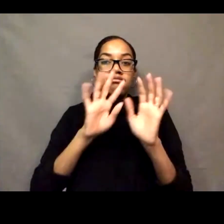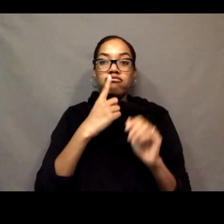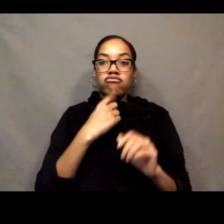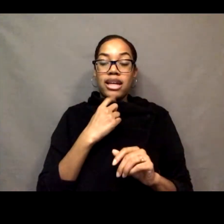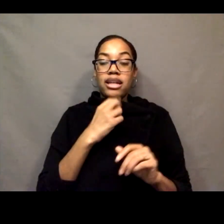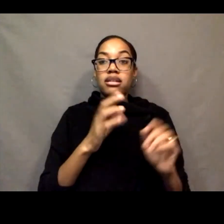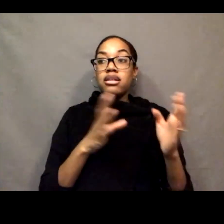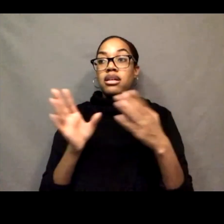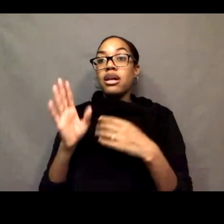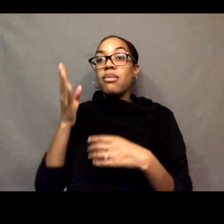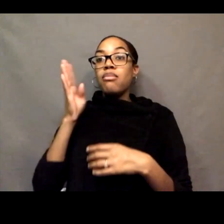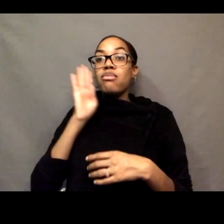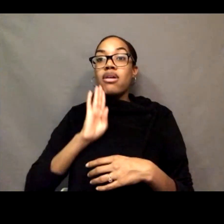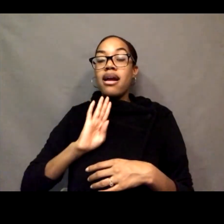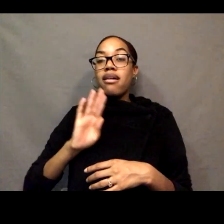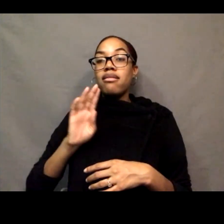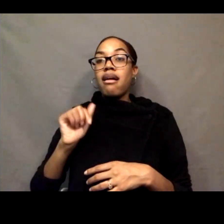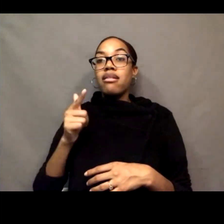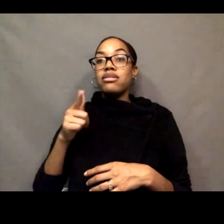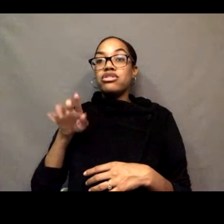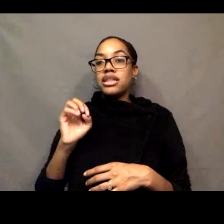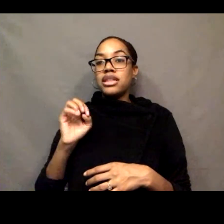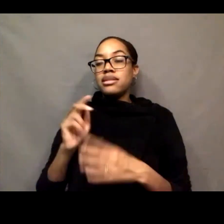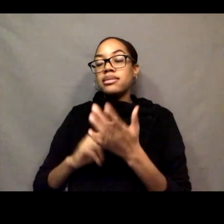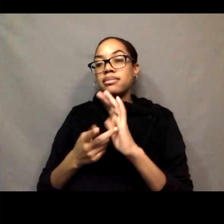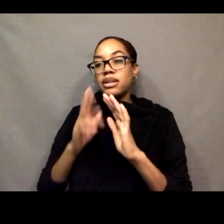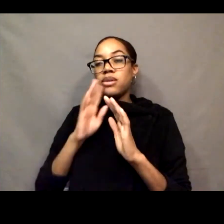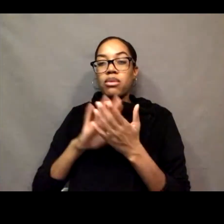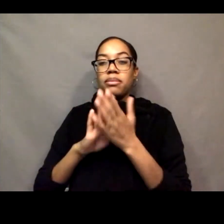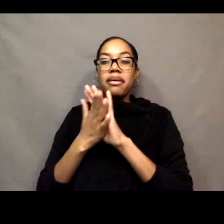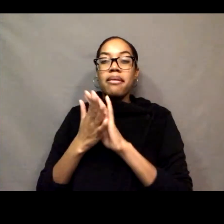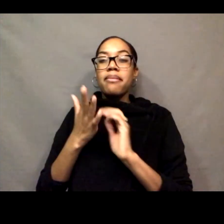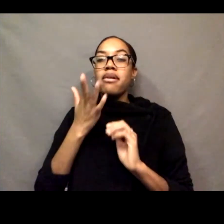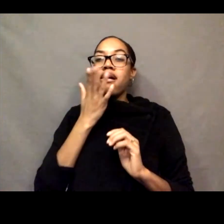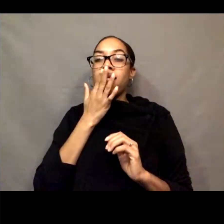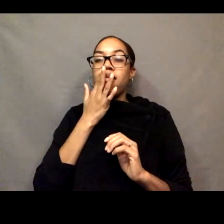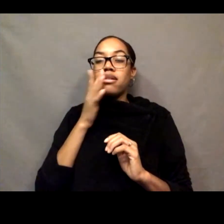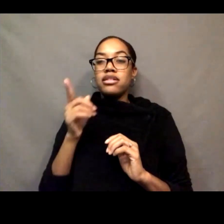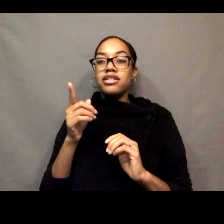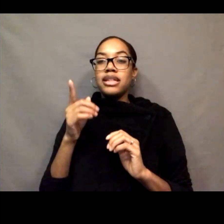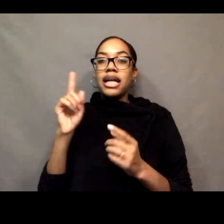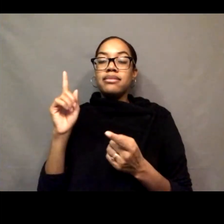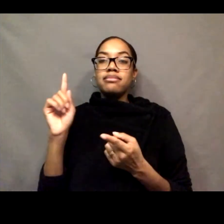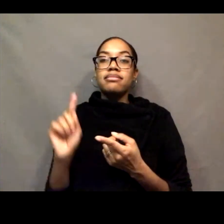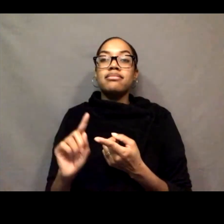for a time which creates a lighter band, so that banding pattern tells us a little bit about